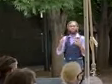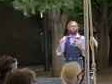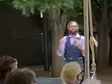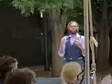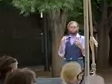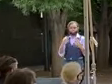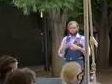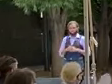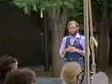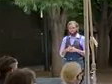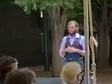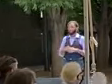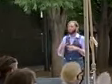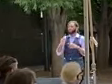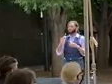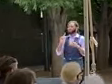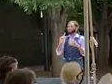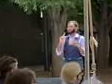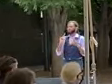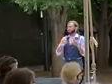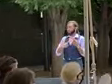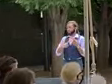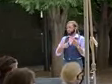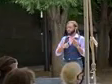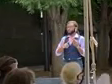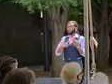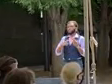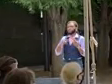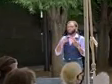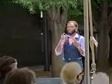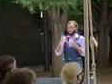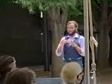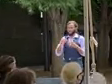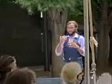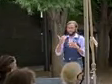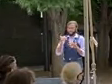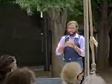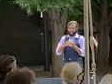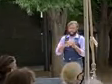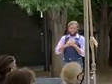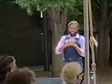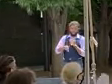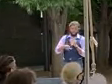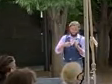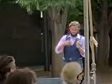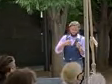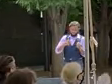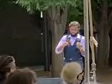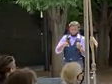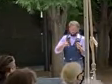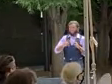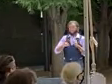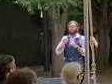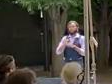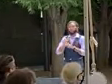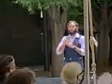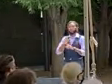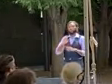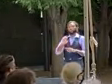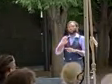I want to remind you of the work of Alan Reich and Mike Deland.